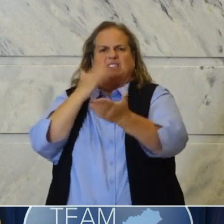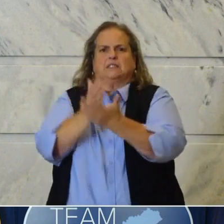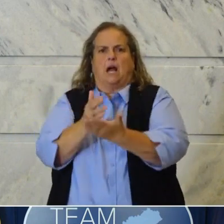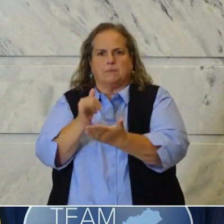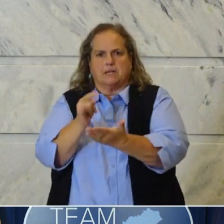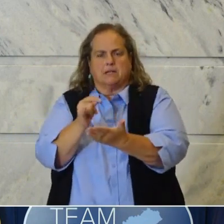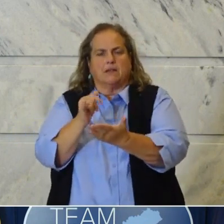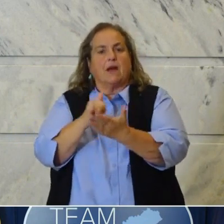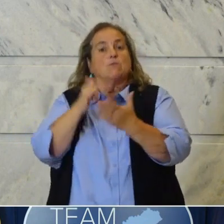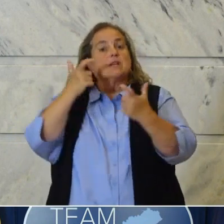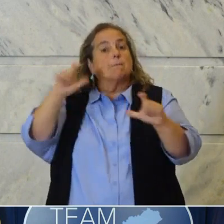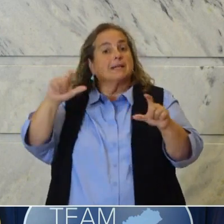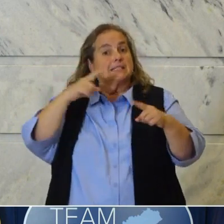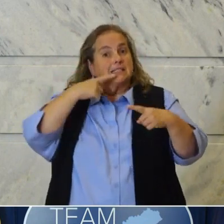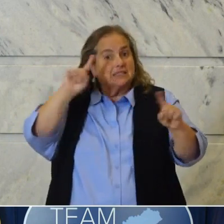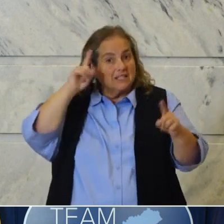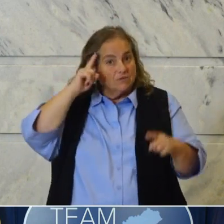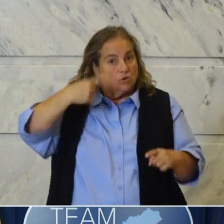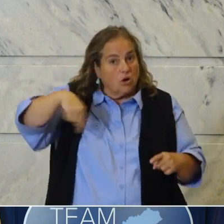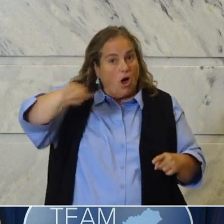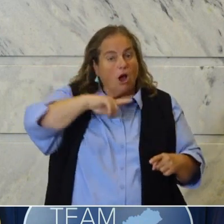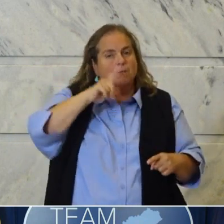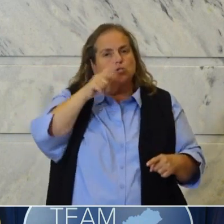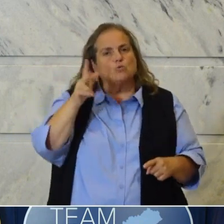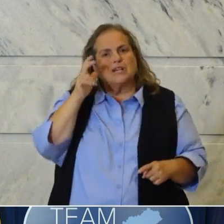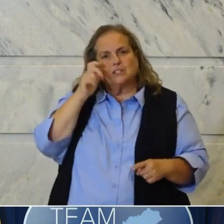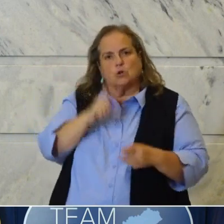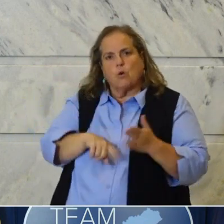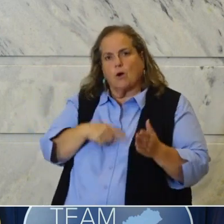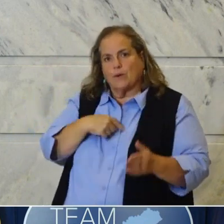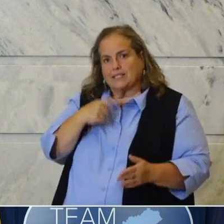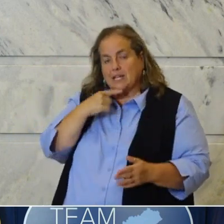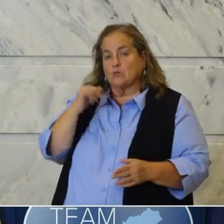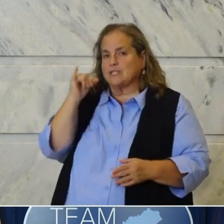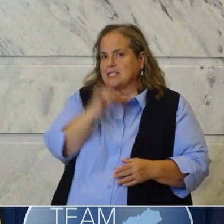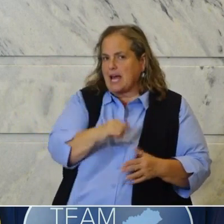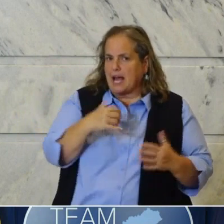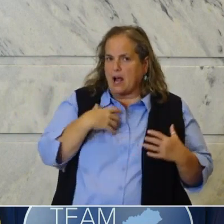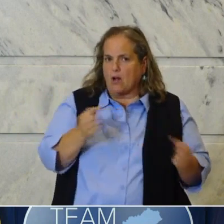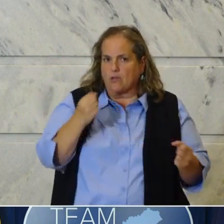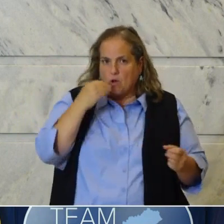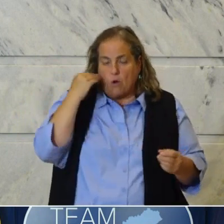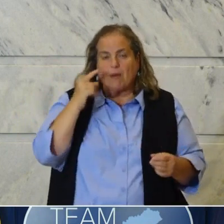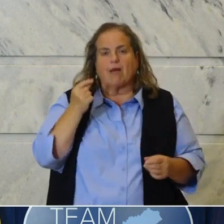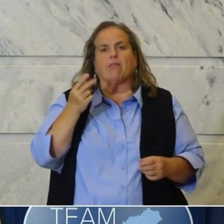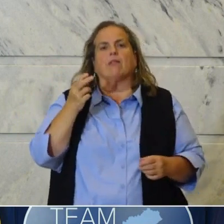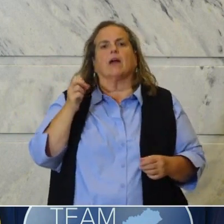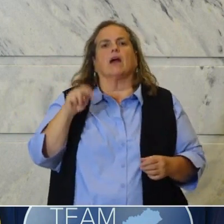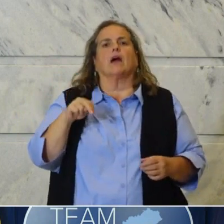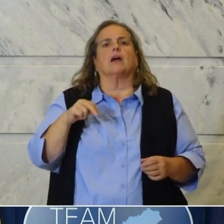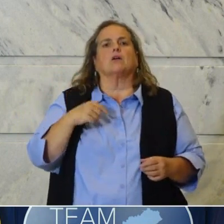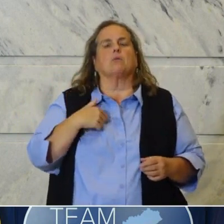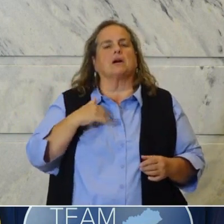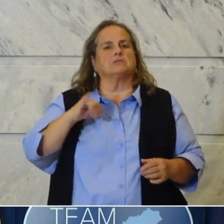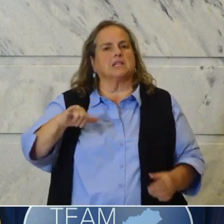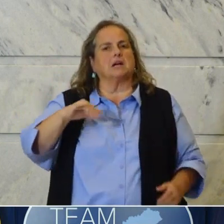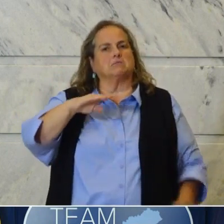us because of what you did. You listen to what we said to stay healthy at home, and then we went into this really long plateau, which was quite the